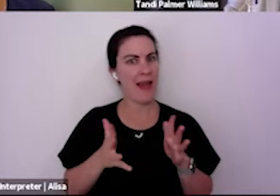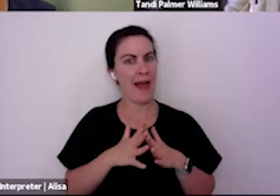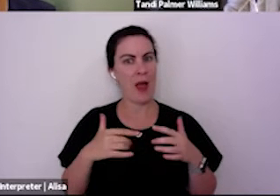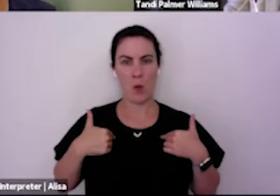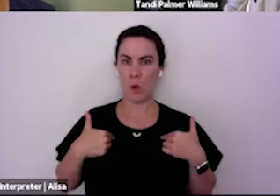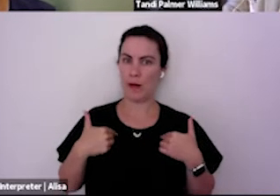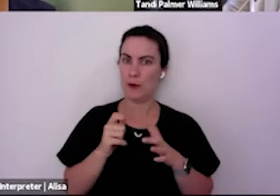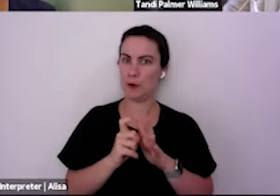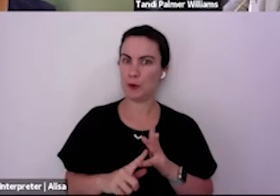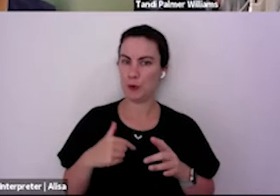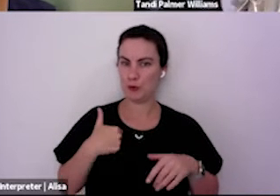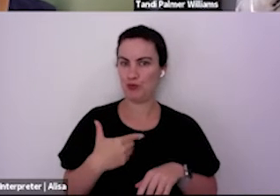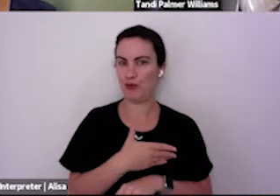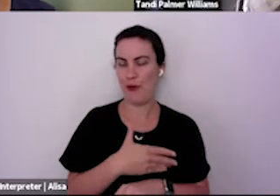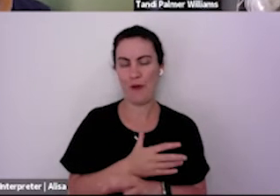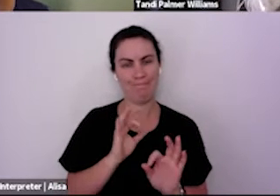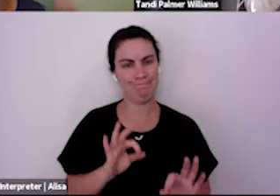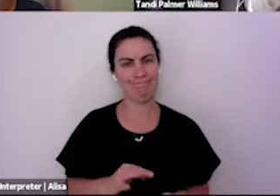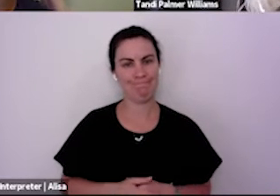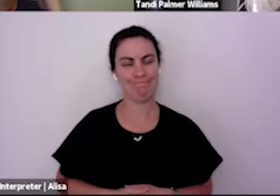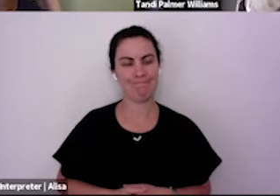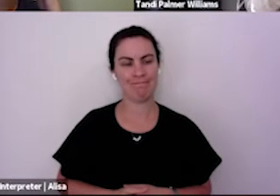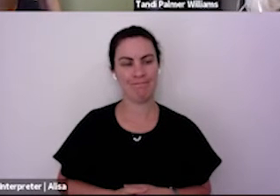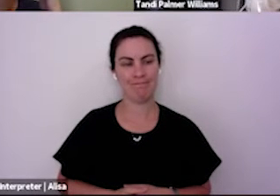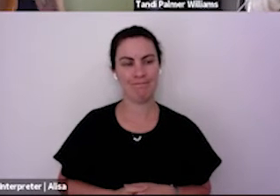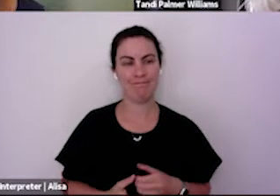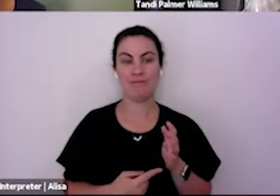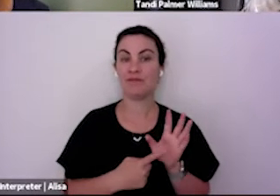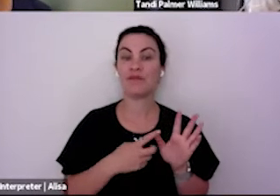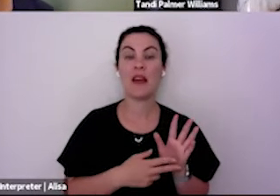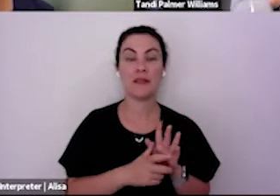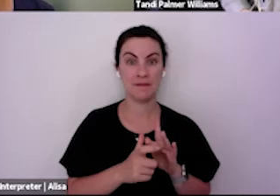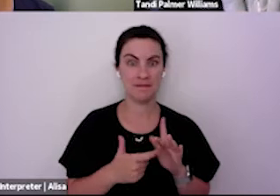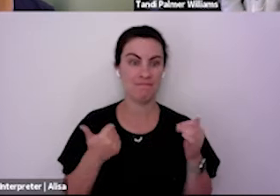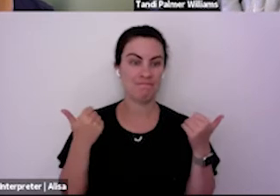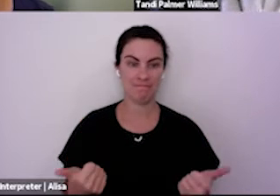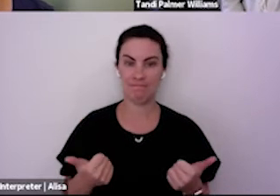So, we will get into some of the data now around payment models.